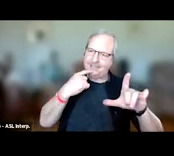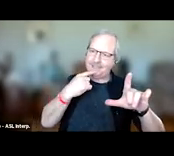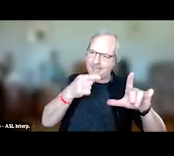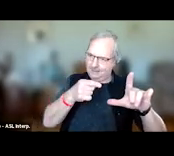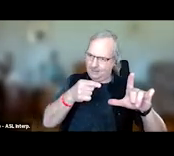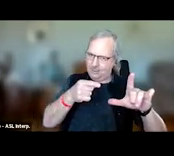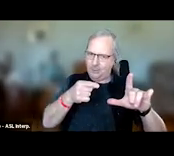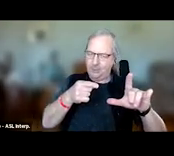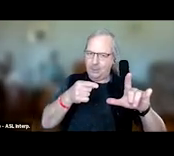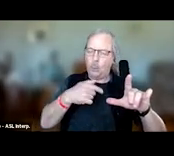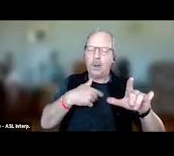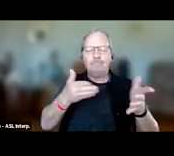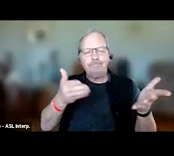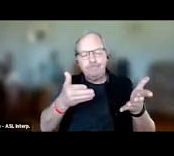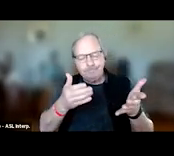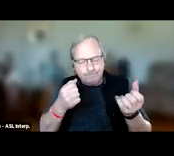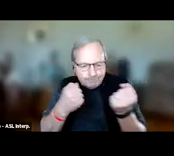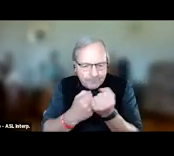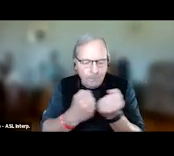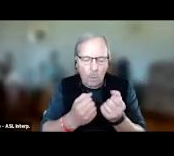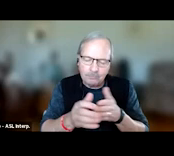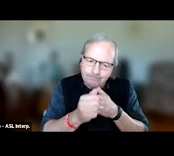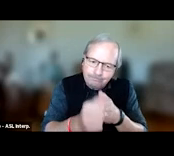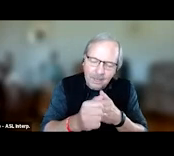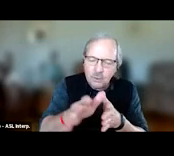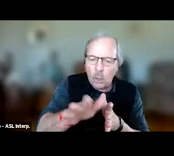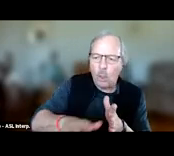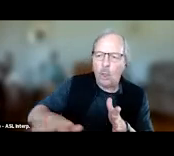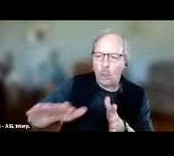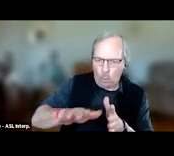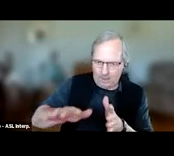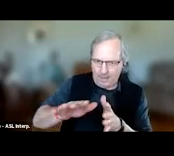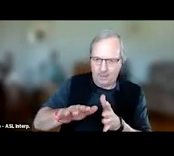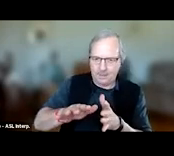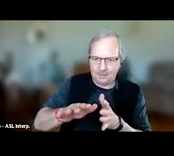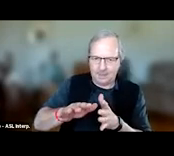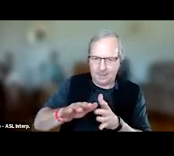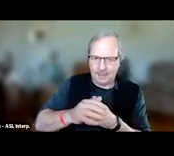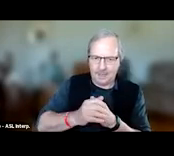to give guidance and support to our local areas and operations in regards to those